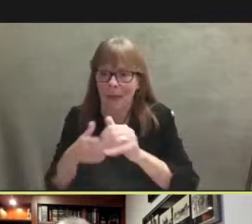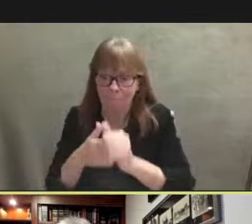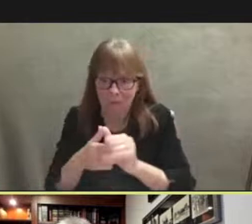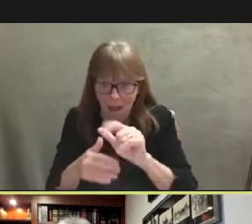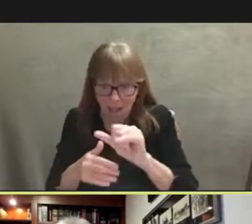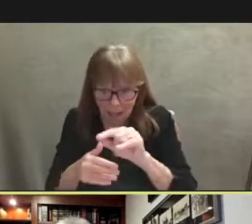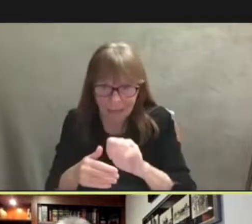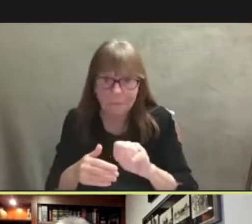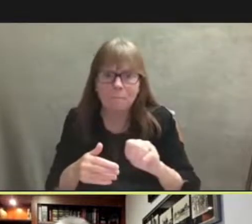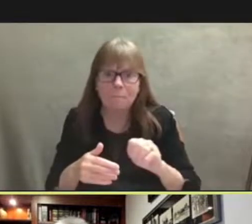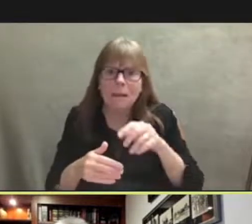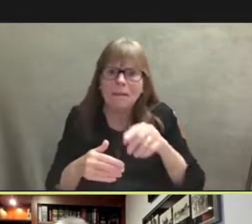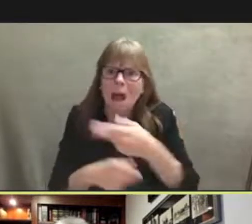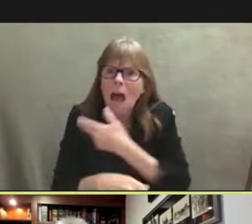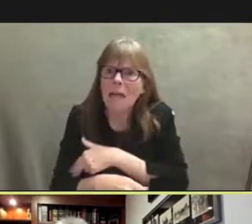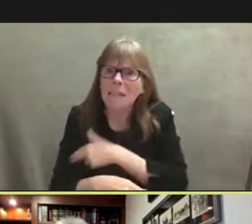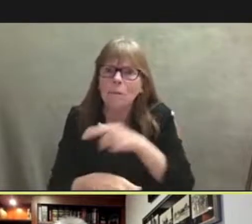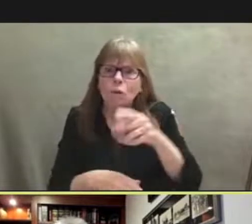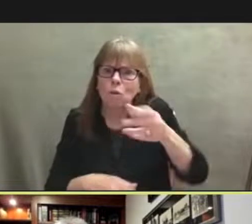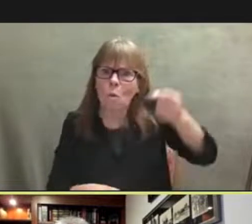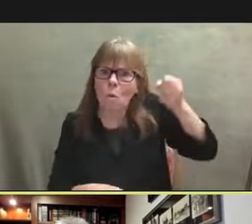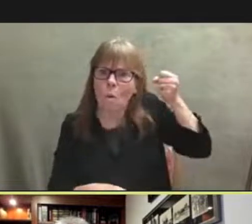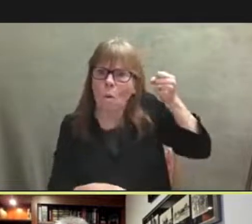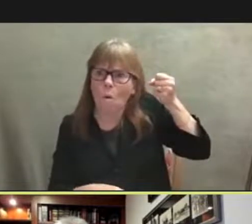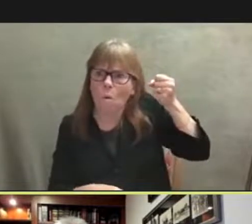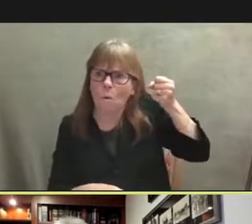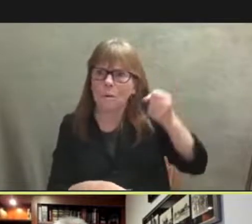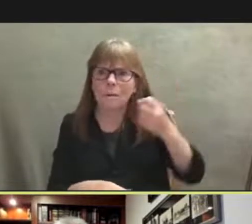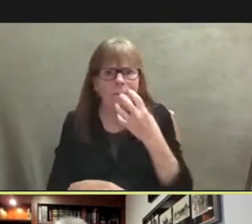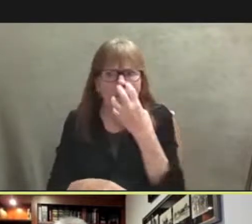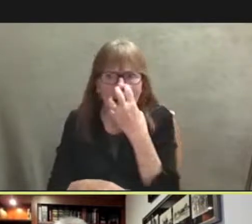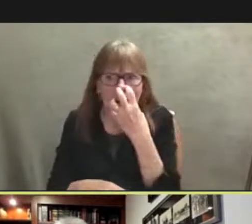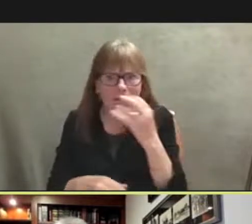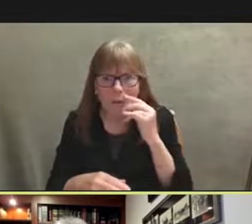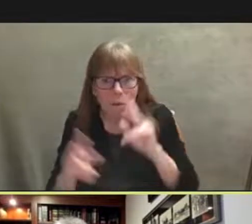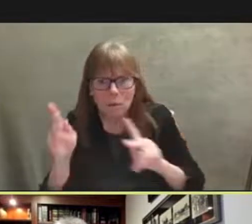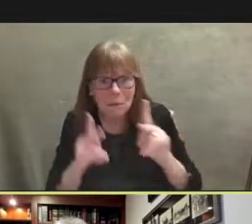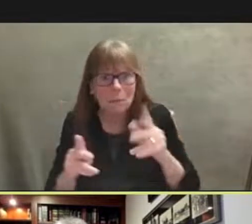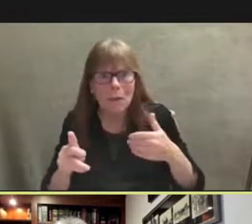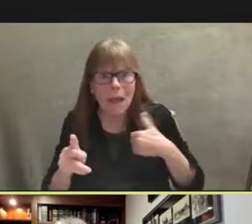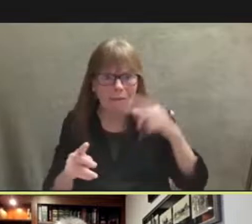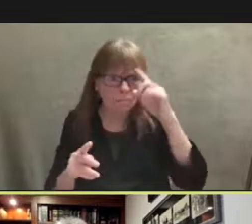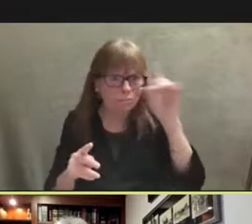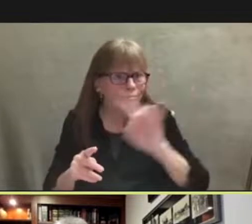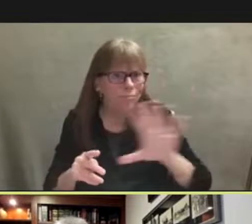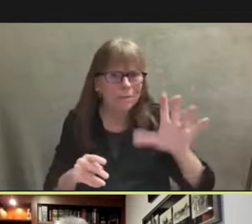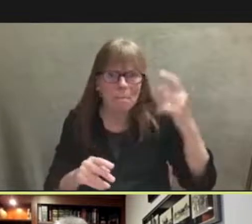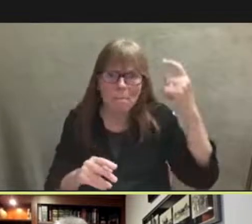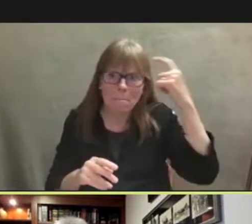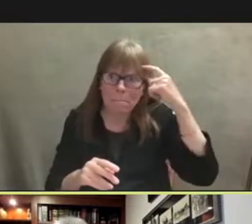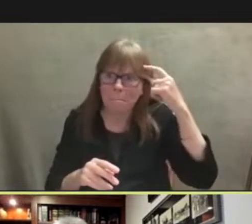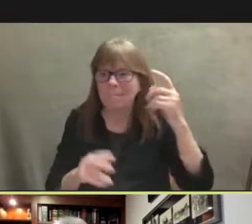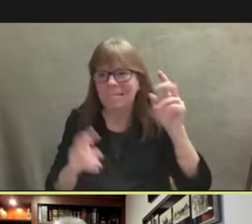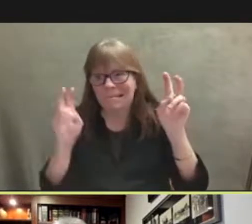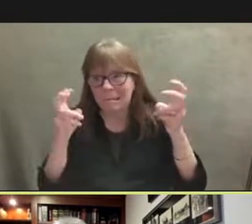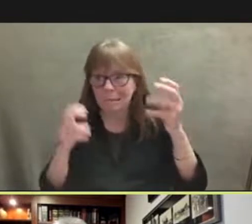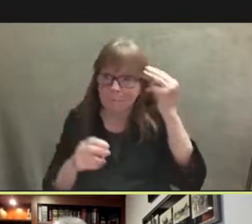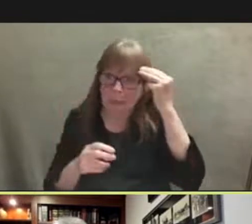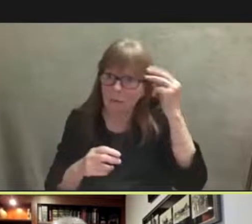ventilators from patients “with severe or profound mental retardation”. Those were their words.